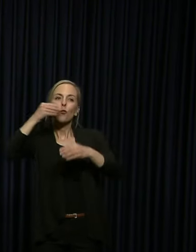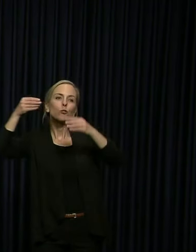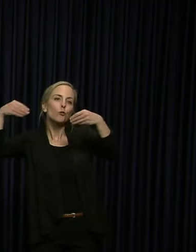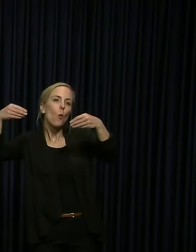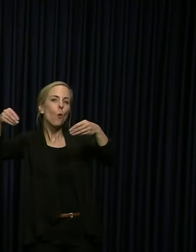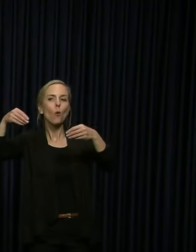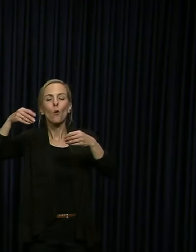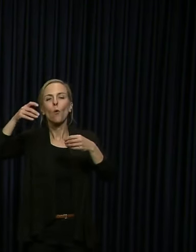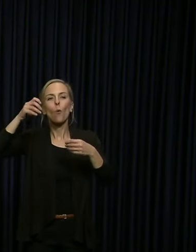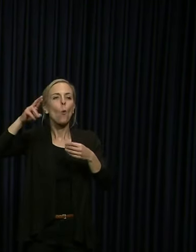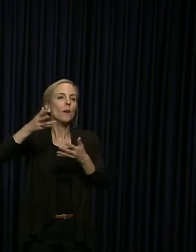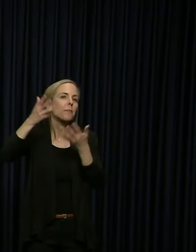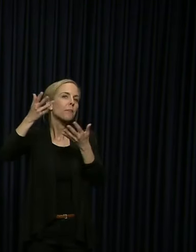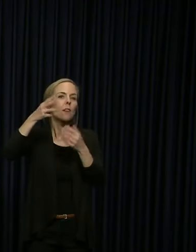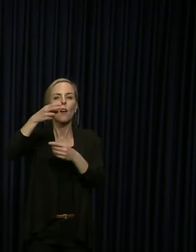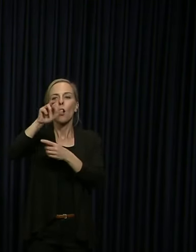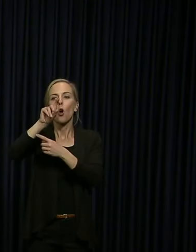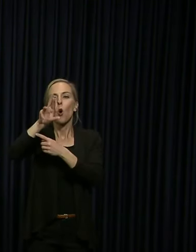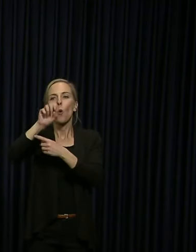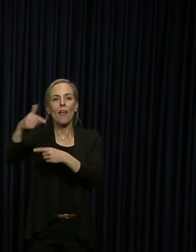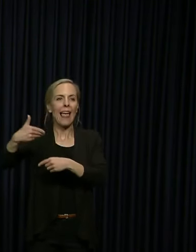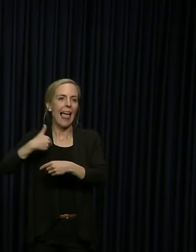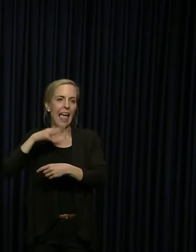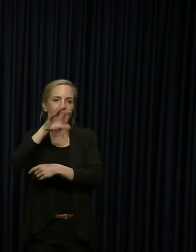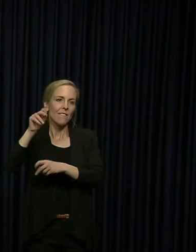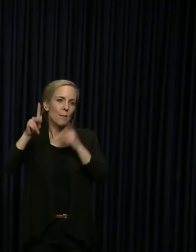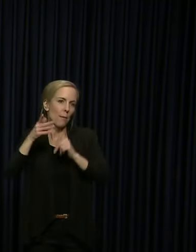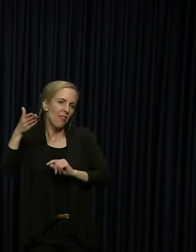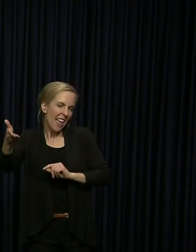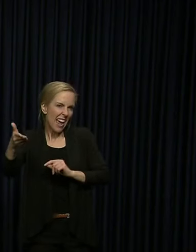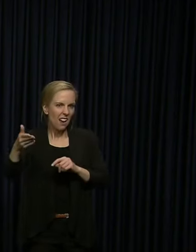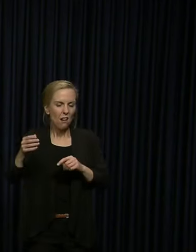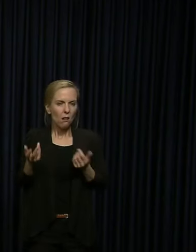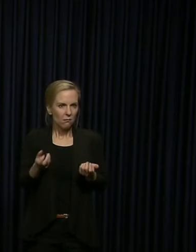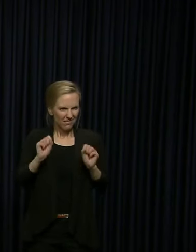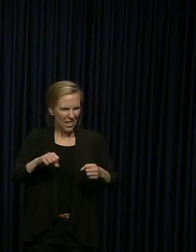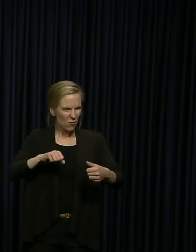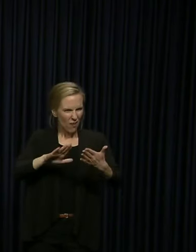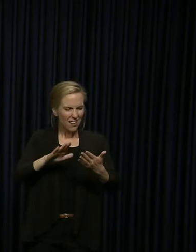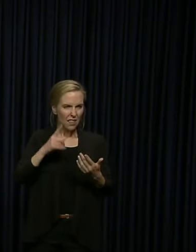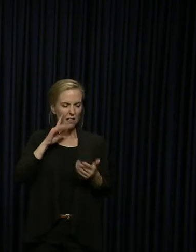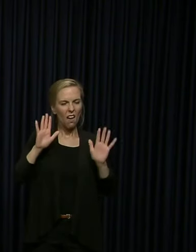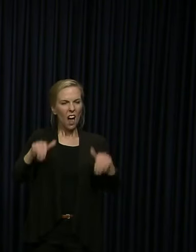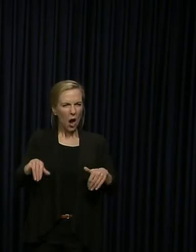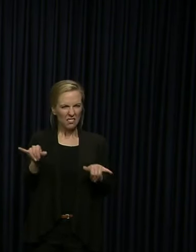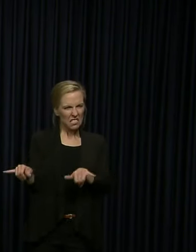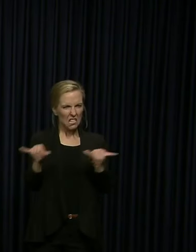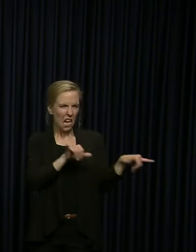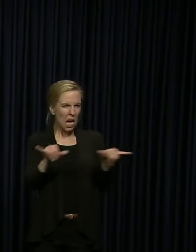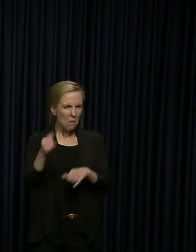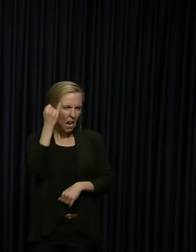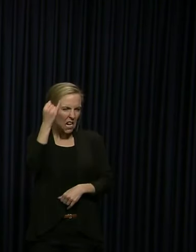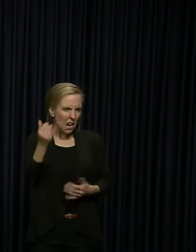STAY HEALTHY AT HOME. WE SAY IT EVERY TIME, BUT THIS IS THE CHALLENGE OF THIS